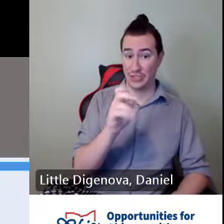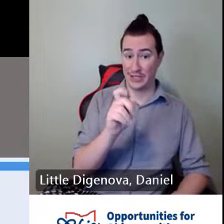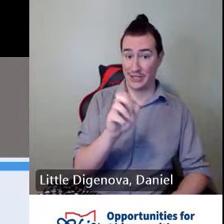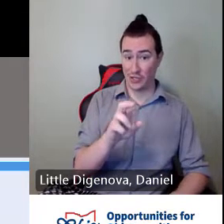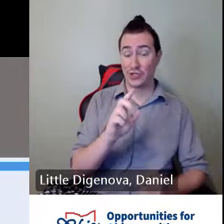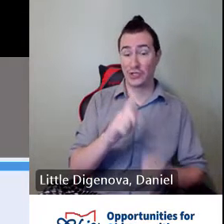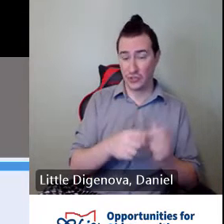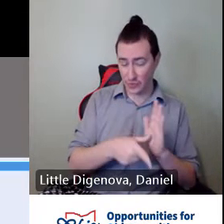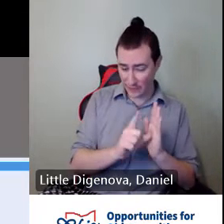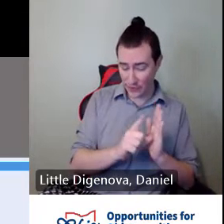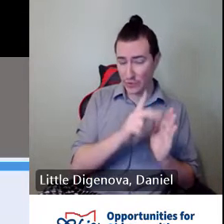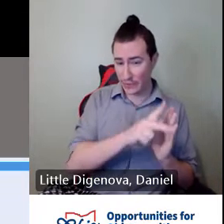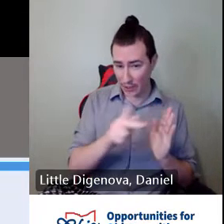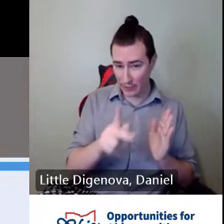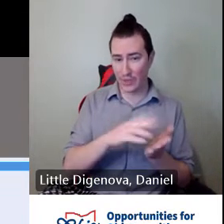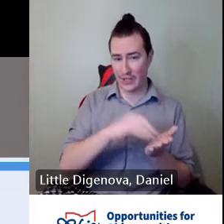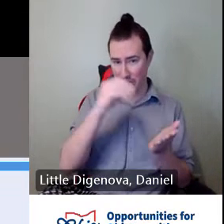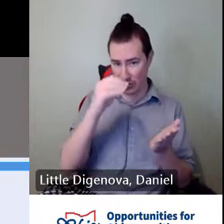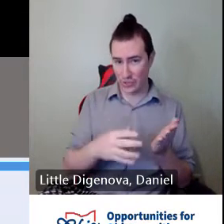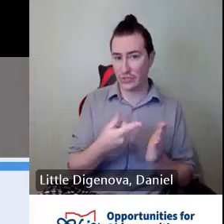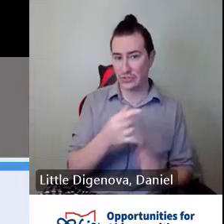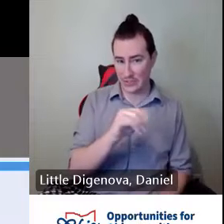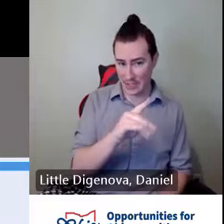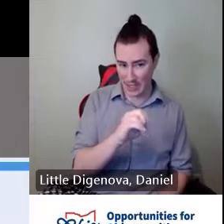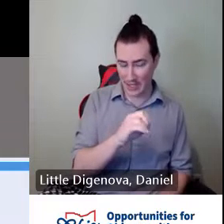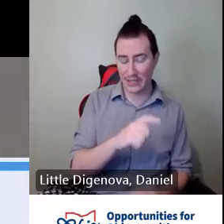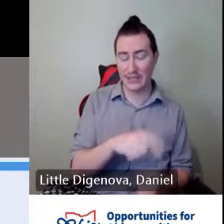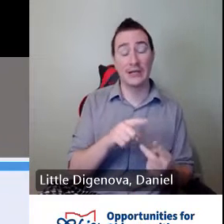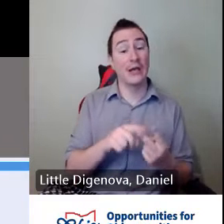PowerPoint. We address color contrast, font style and size,